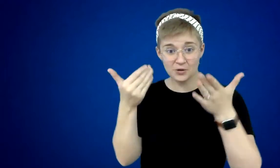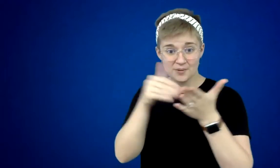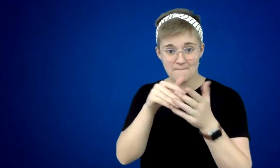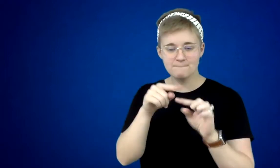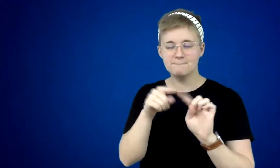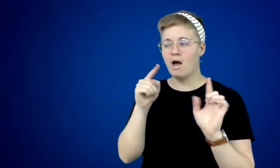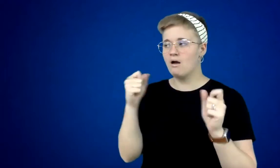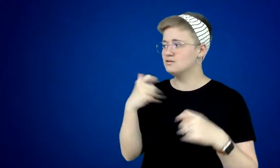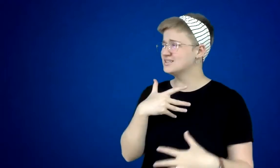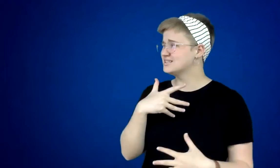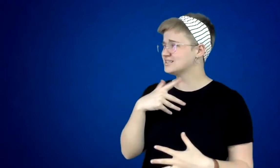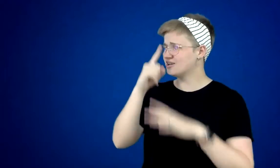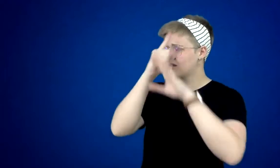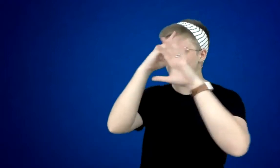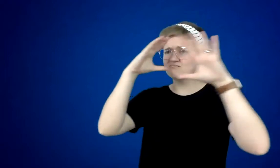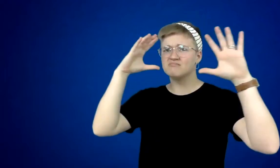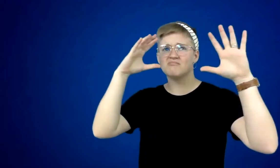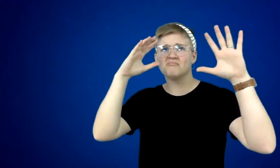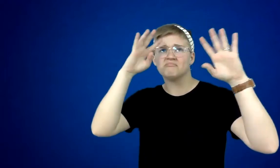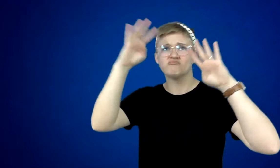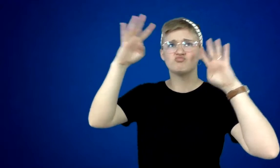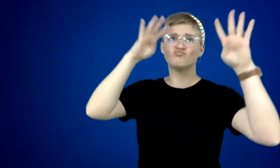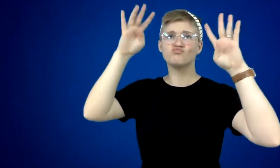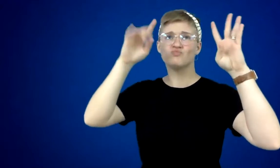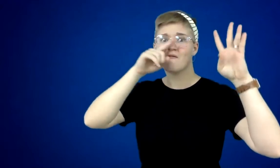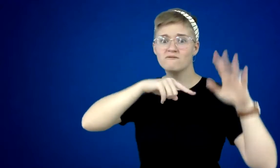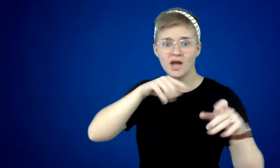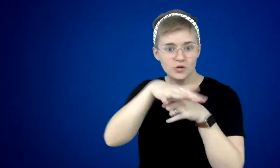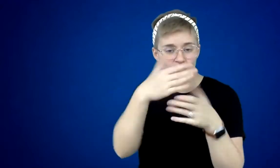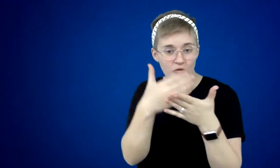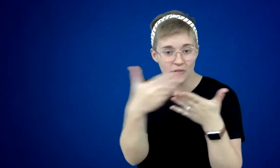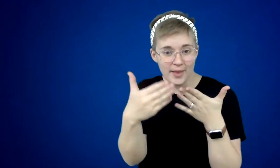the whole thing; he was afraid that the tiger might have disappeared with the morning mist.